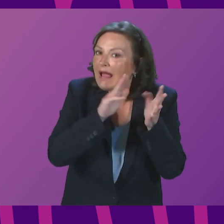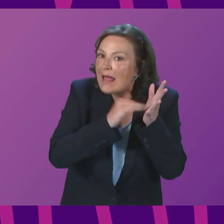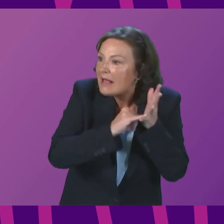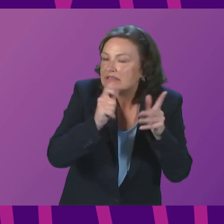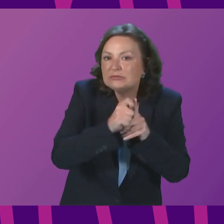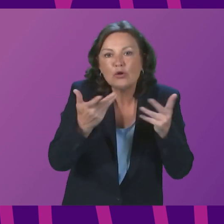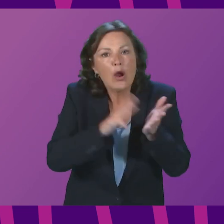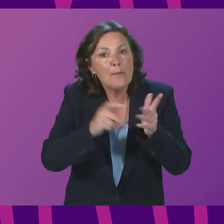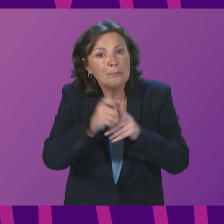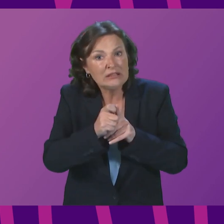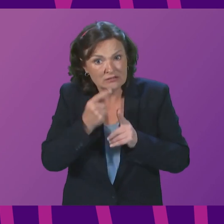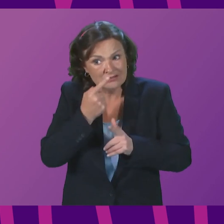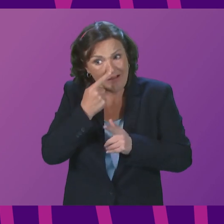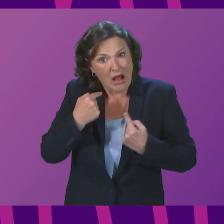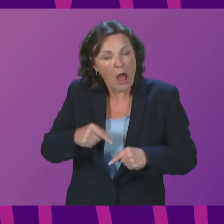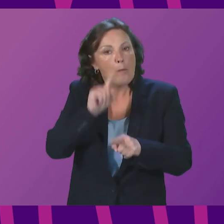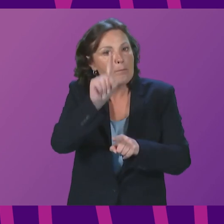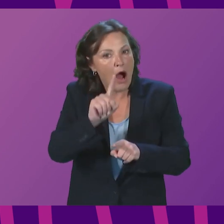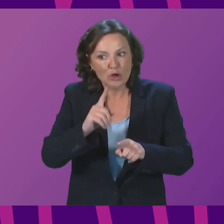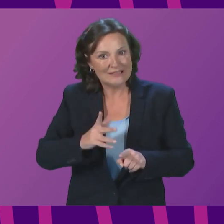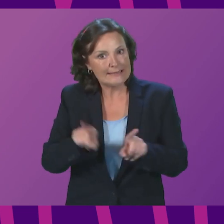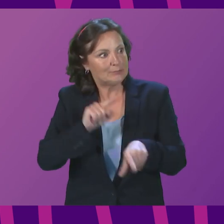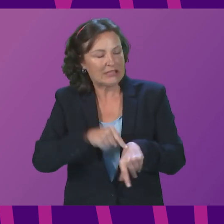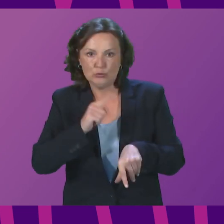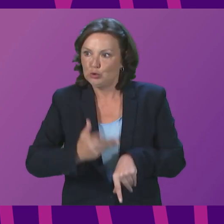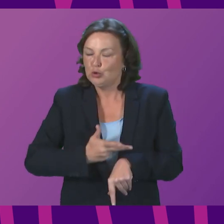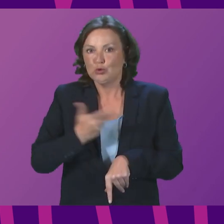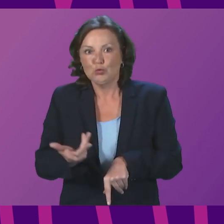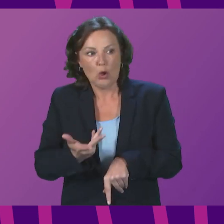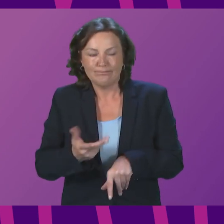a way of doing that without breaching the legal requirements that I have referred to.